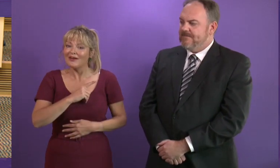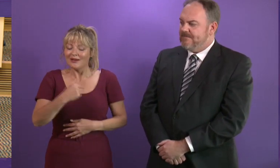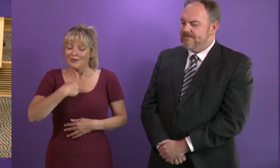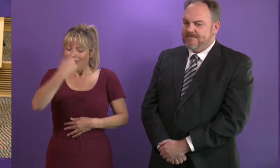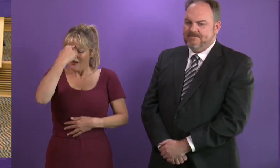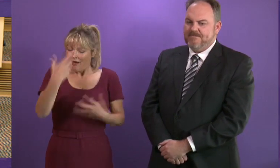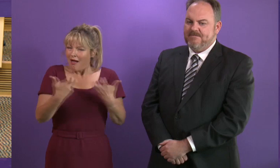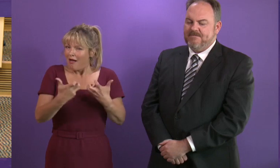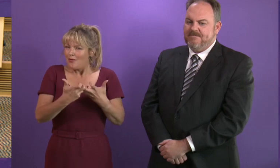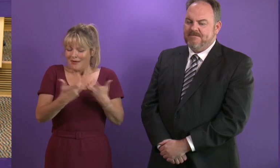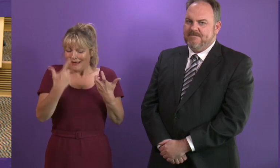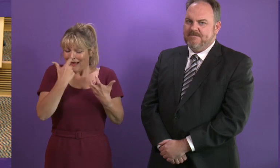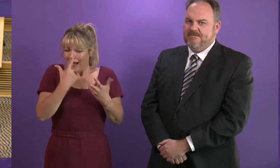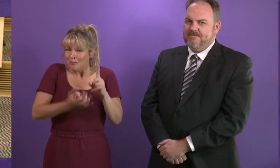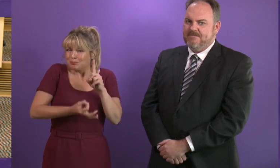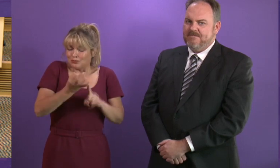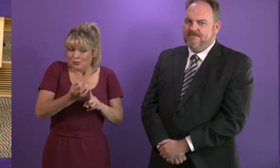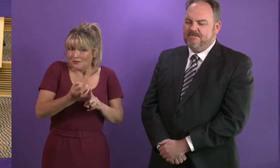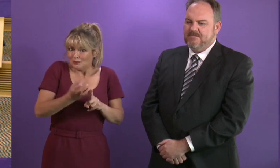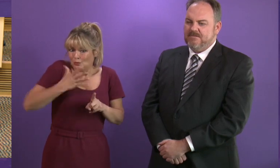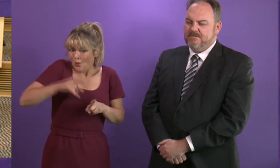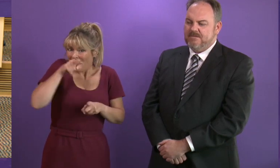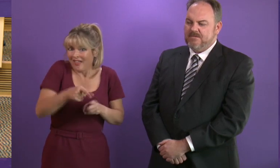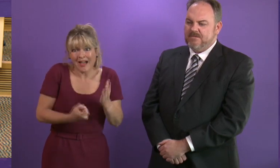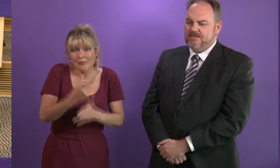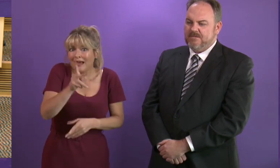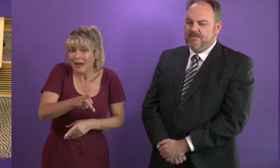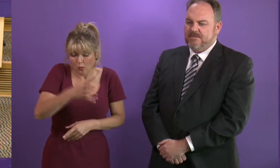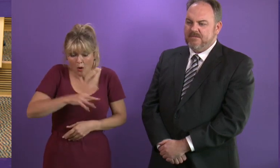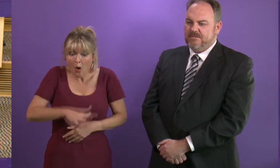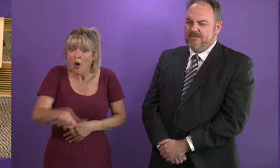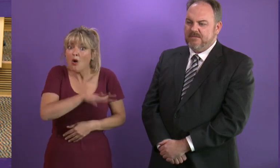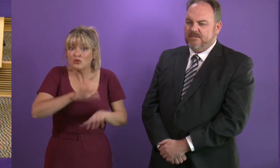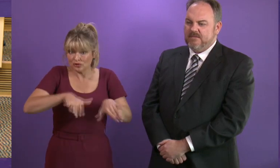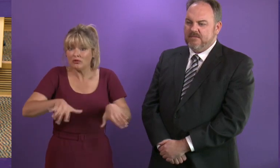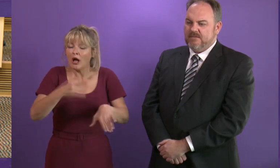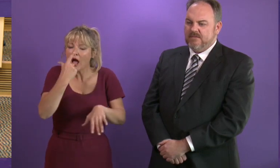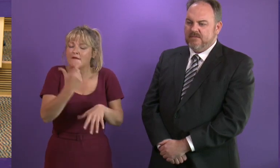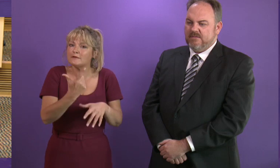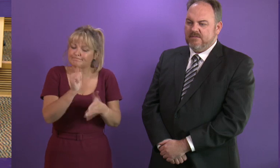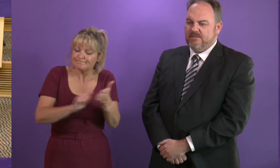those situations and make sure that all children have in place a system that has their best interests at heart.